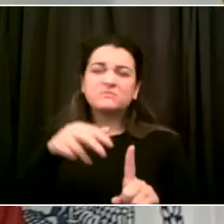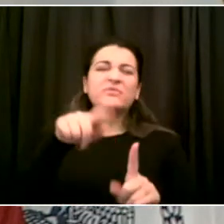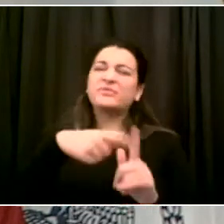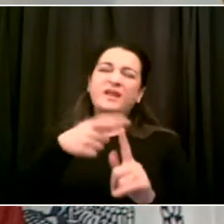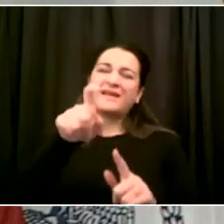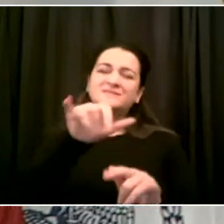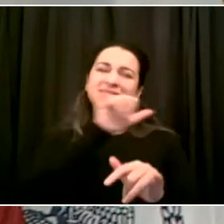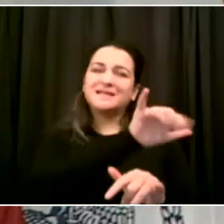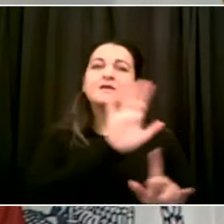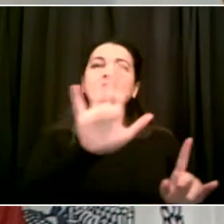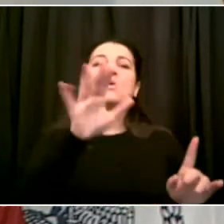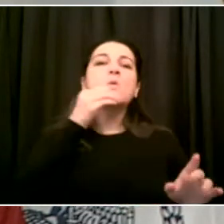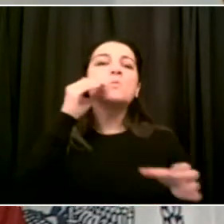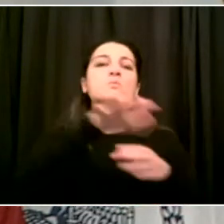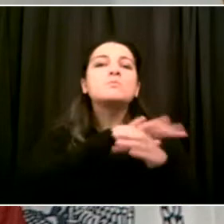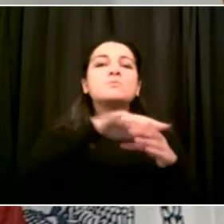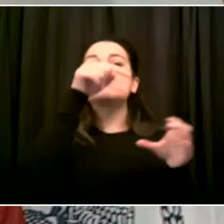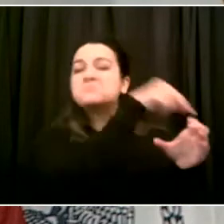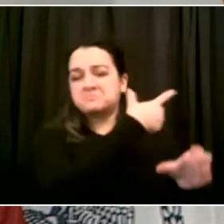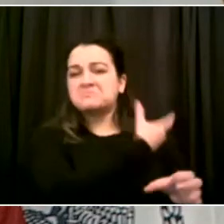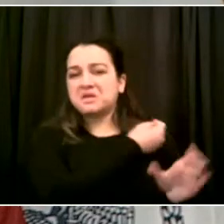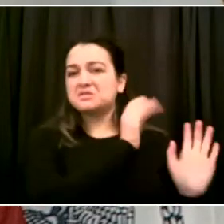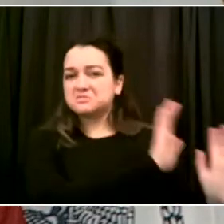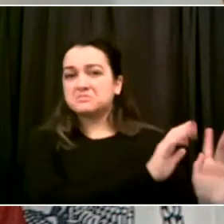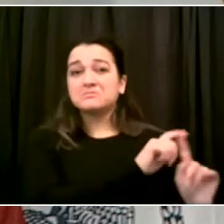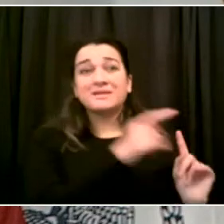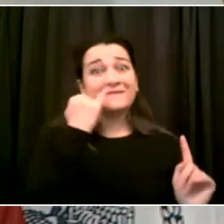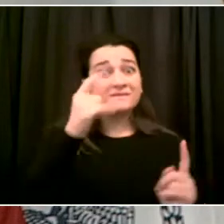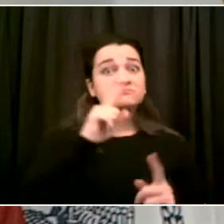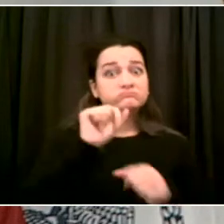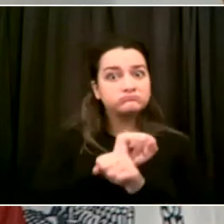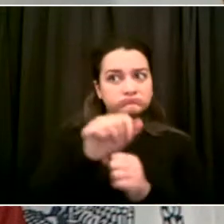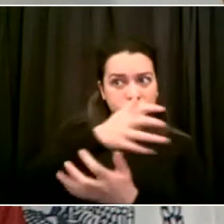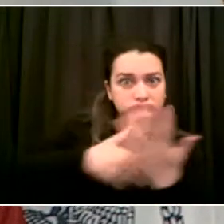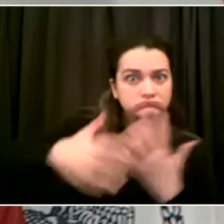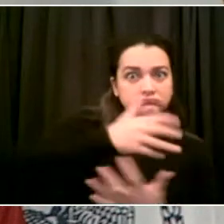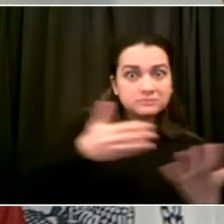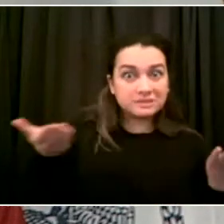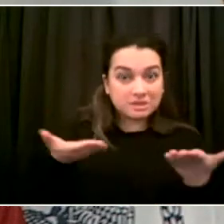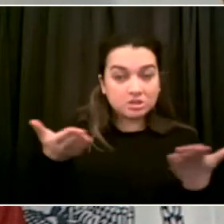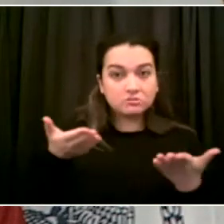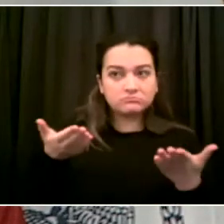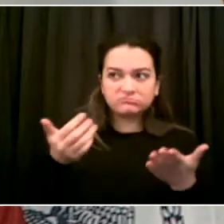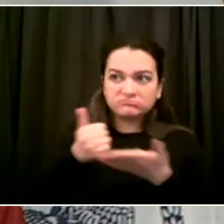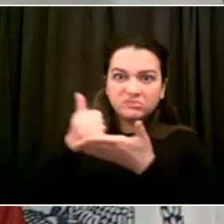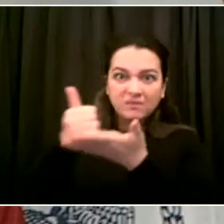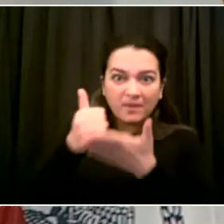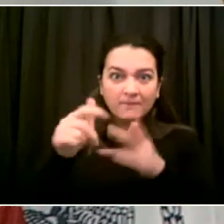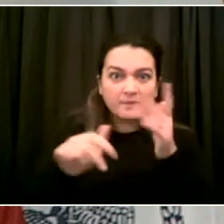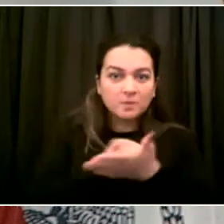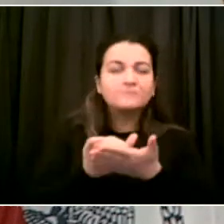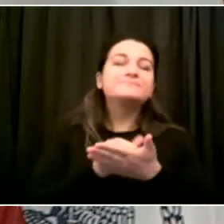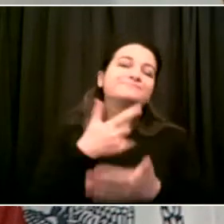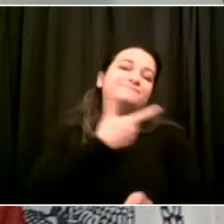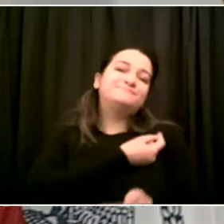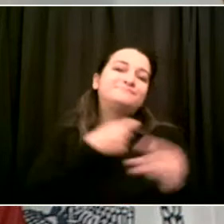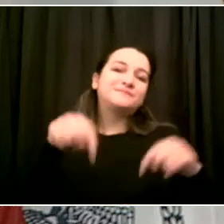HOSPITALS WE HAVE SOME MORE WORK TO DO, FOR SURE. ANYONE WHO GETS THE FIRST OH SHOULD NOT BE